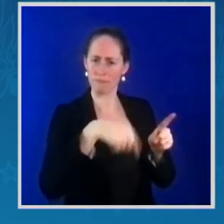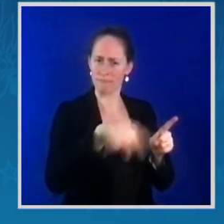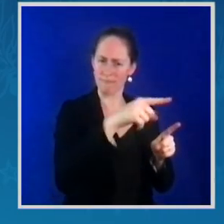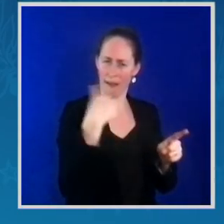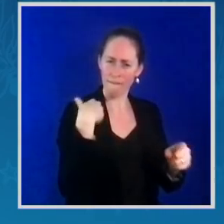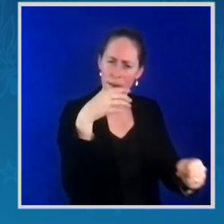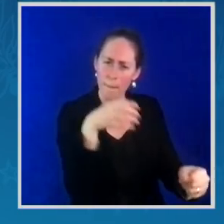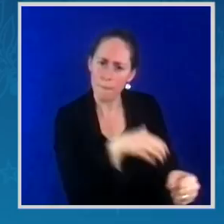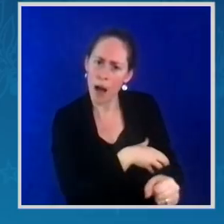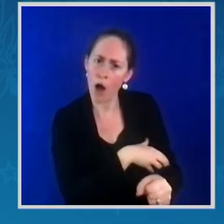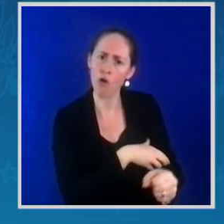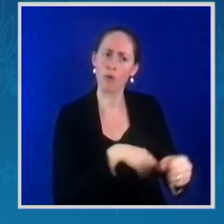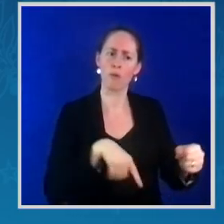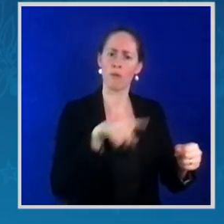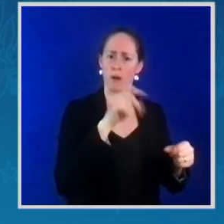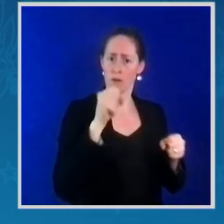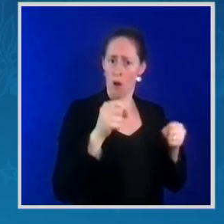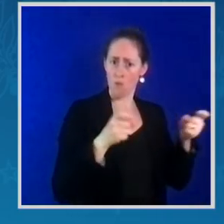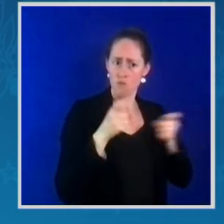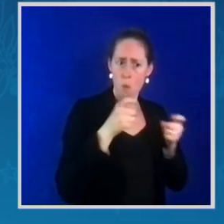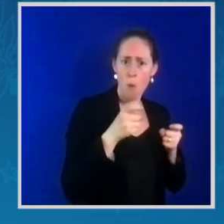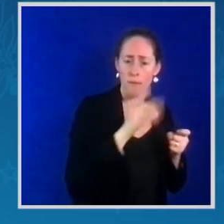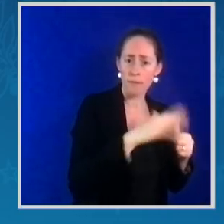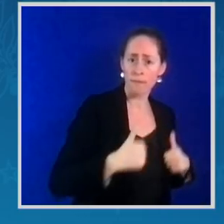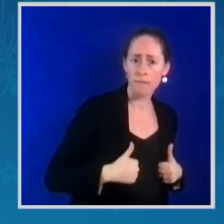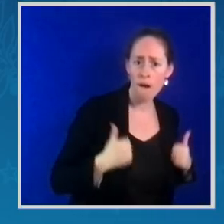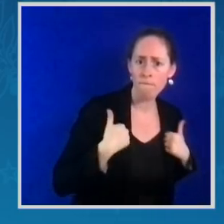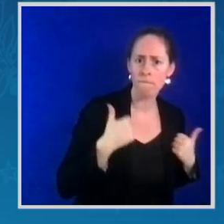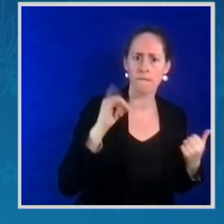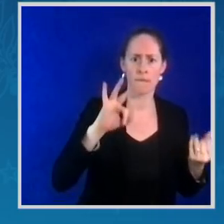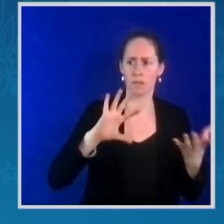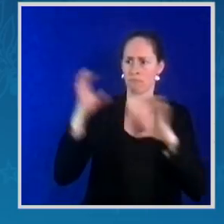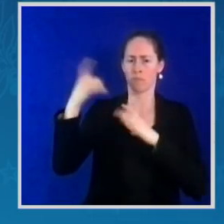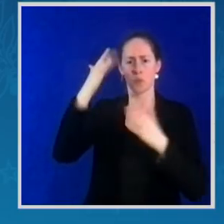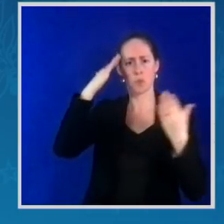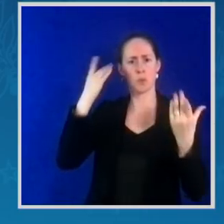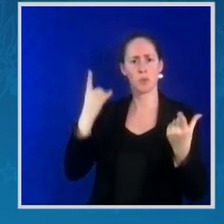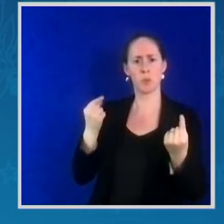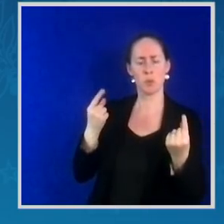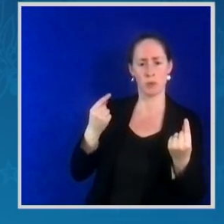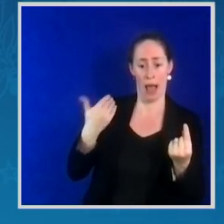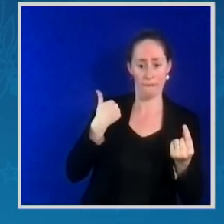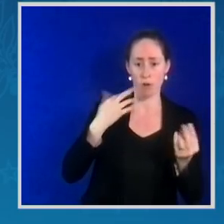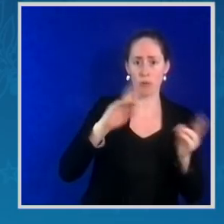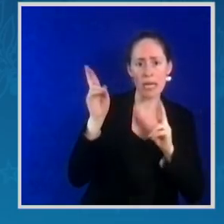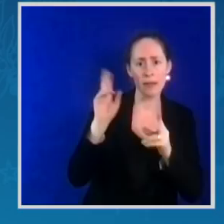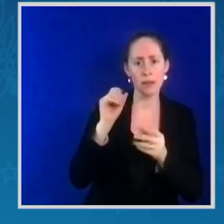is to make sure they have economic independence so they can make the choices about where they are.